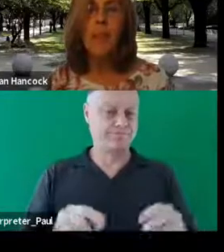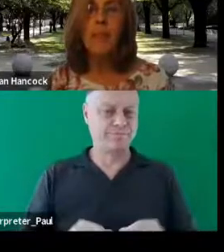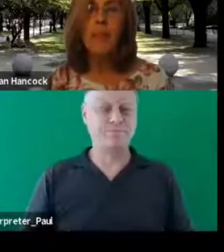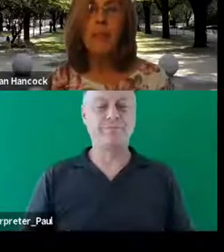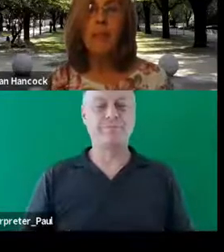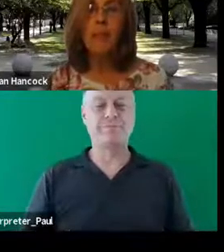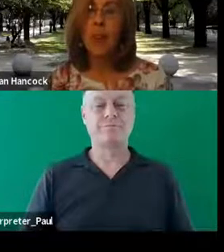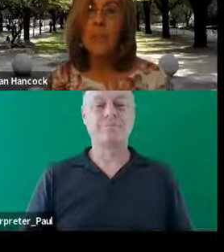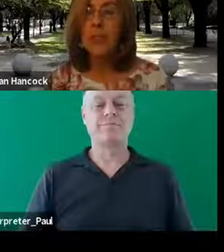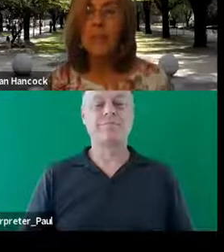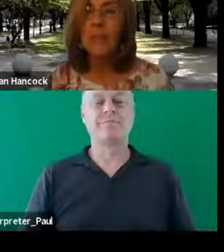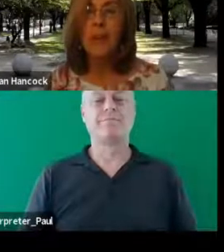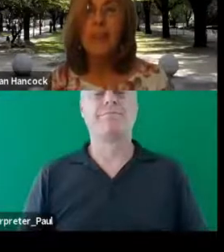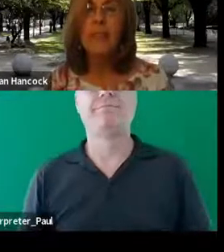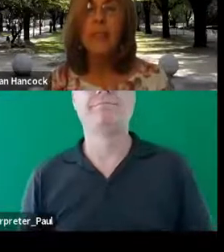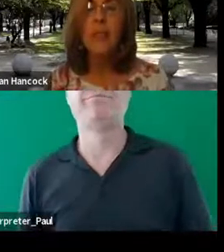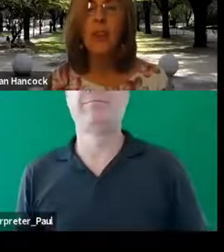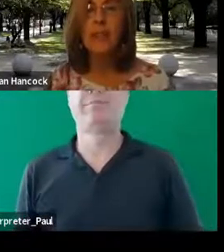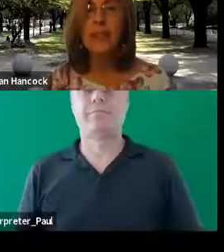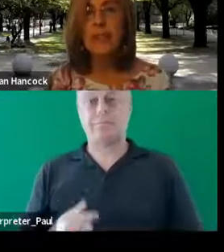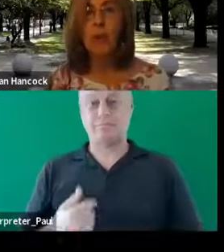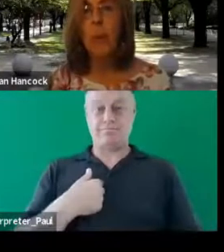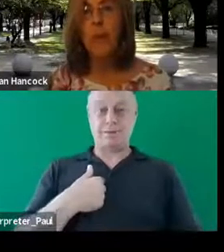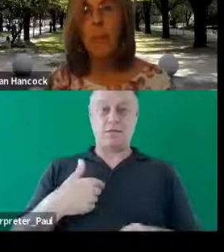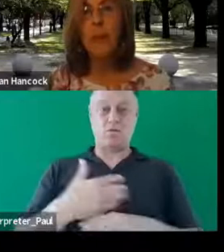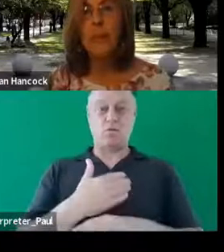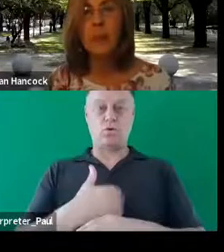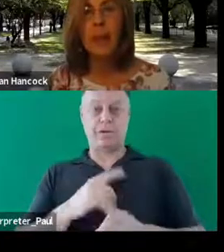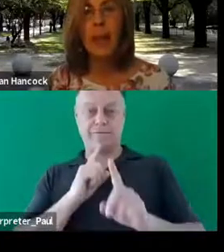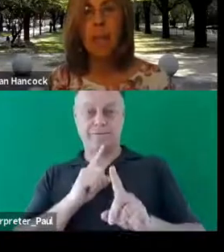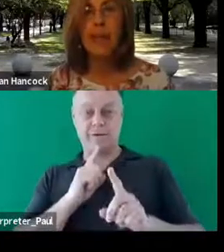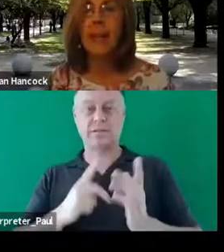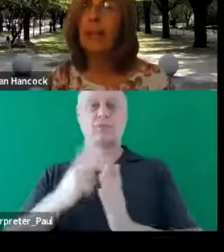have an adviser, which is currently myself, that oversees the program by sourcing and maintaining a